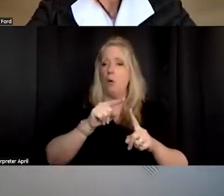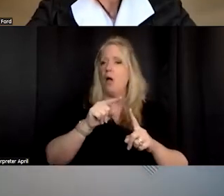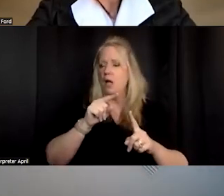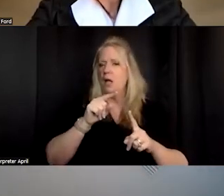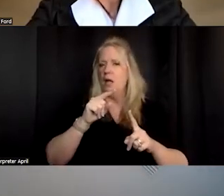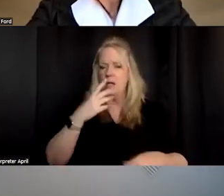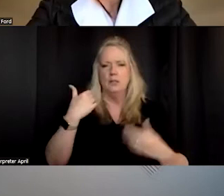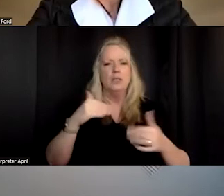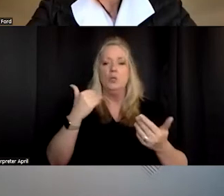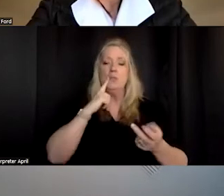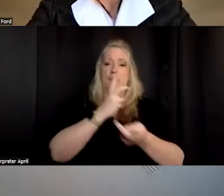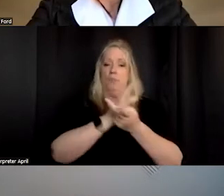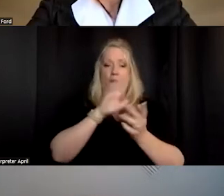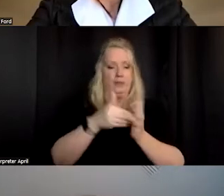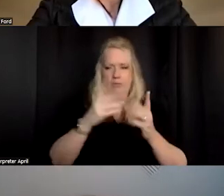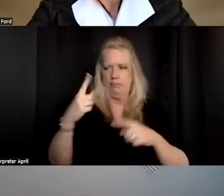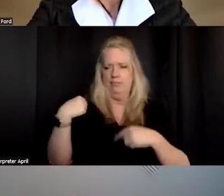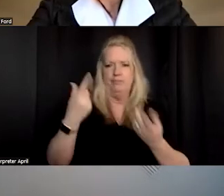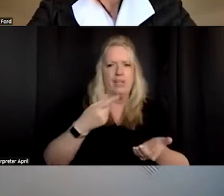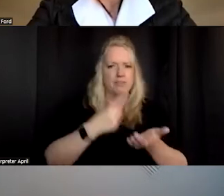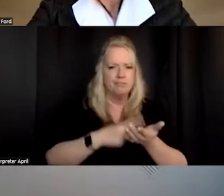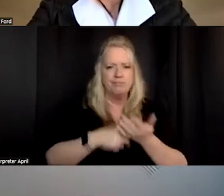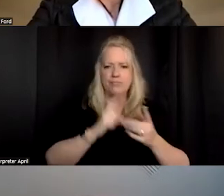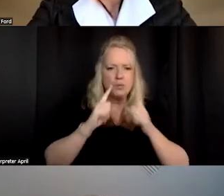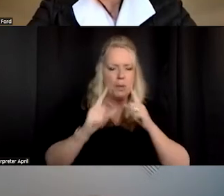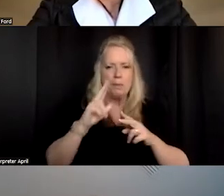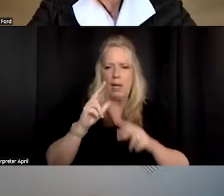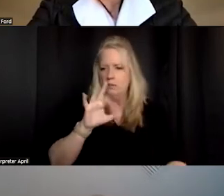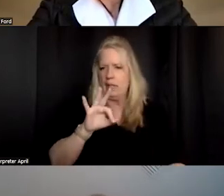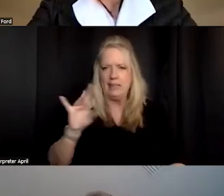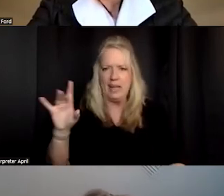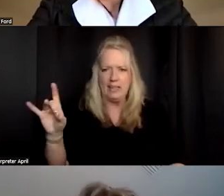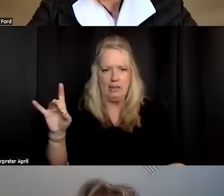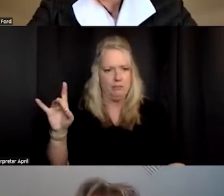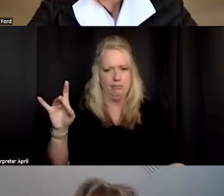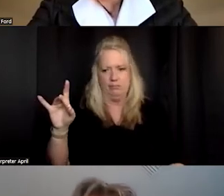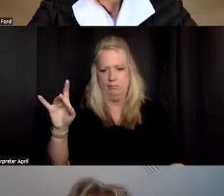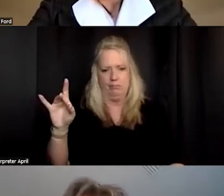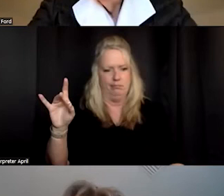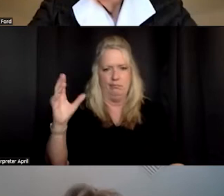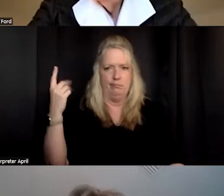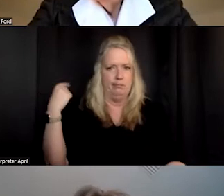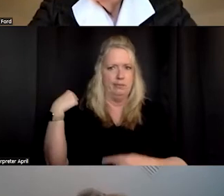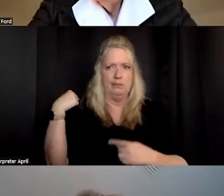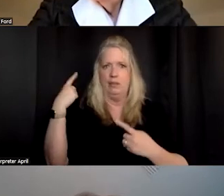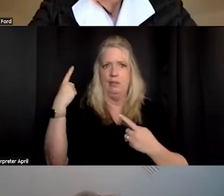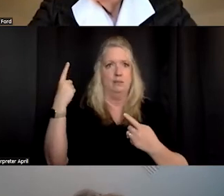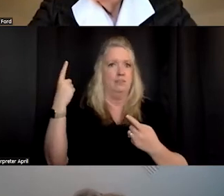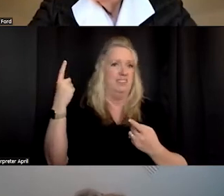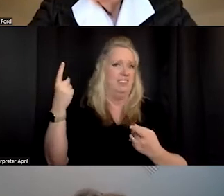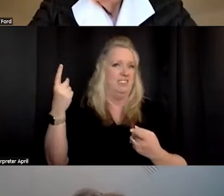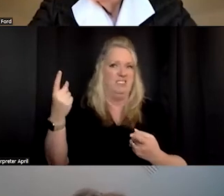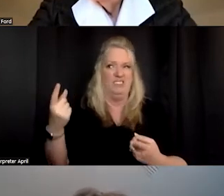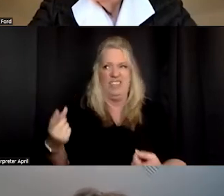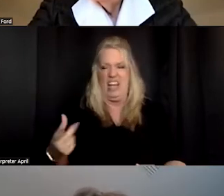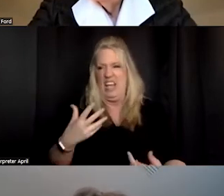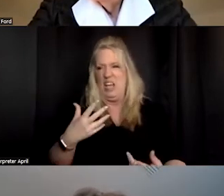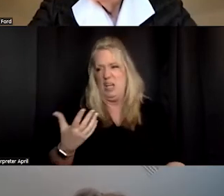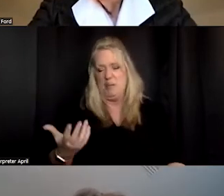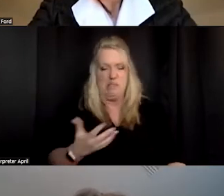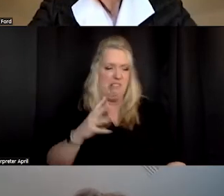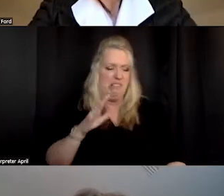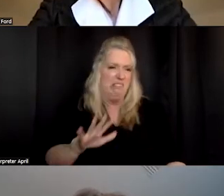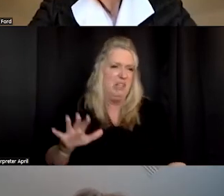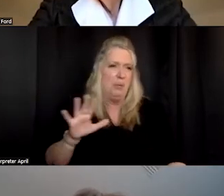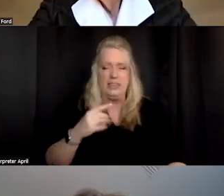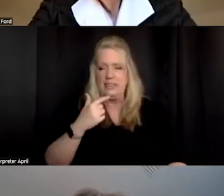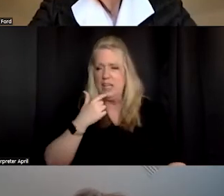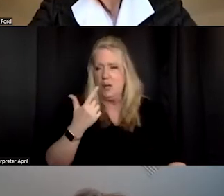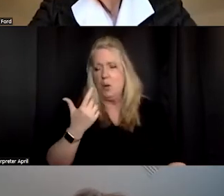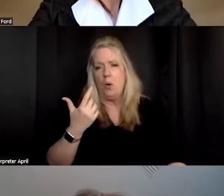CENTERS HAVE BEEN IN THE CONVERSATION ABOUT 988 SINCE I WANT TO SAY WELL, FOUR YEARS AGO SO AGO.